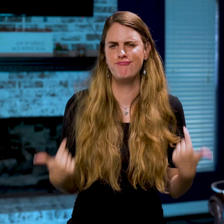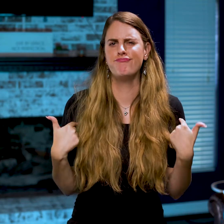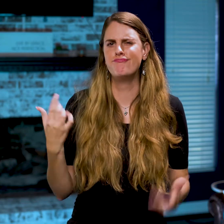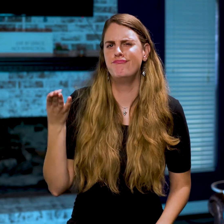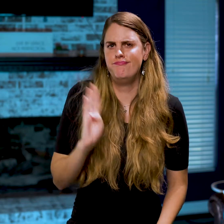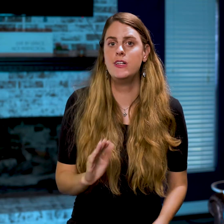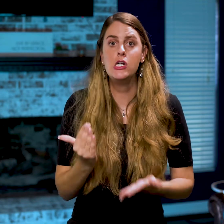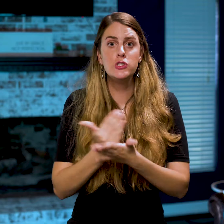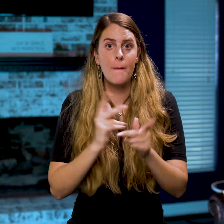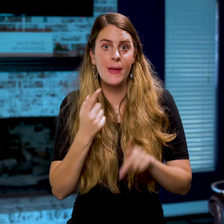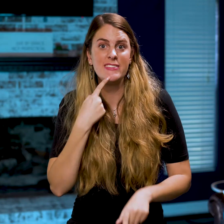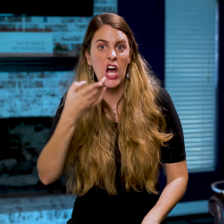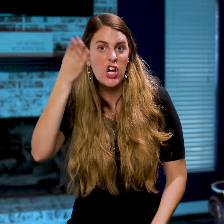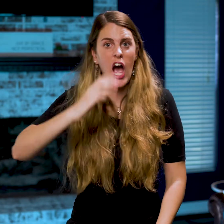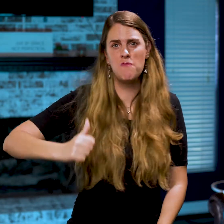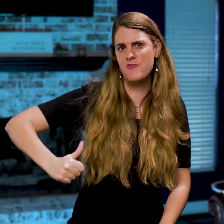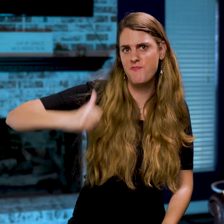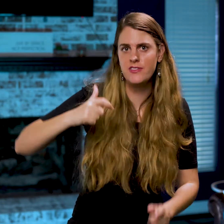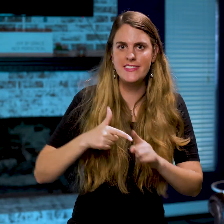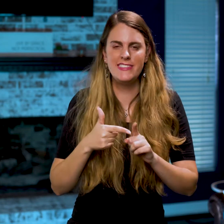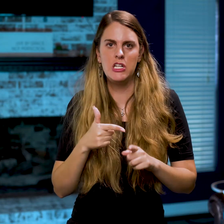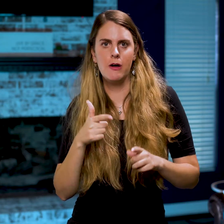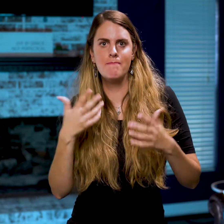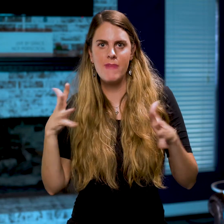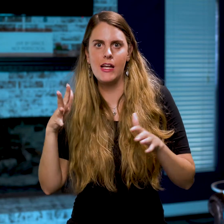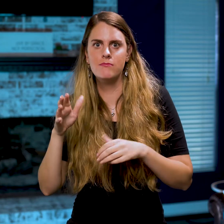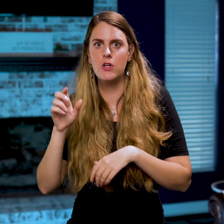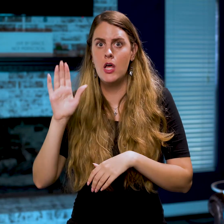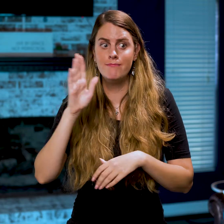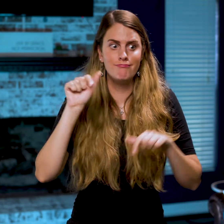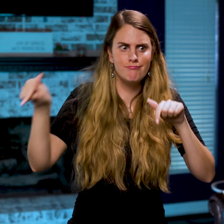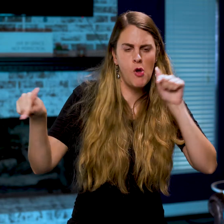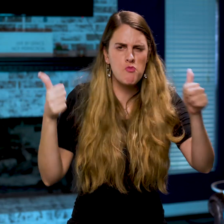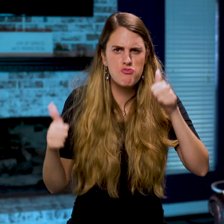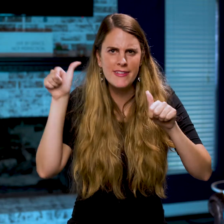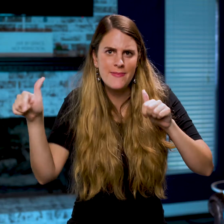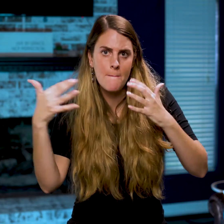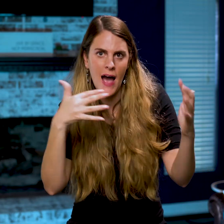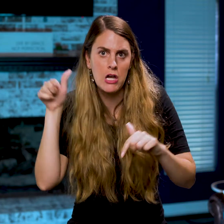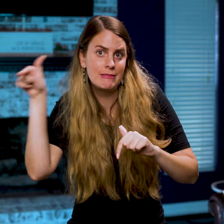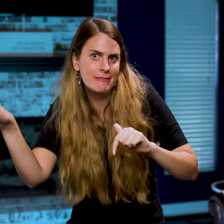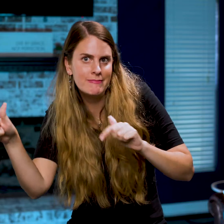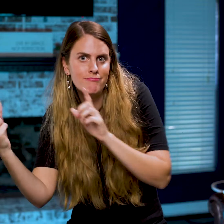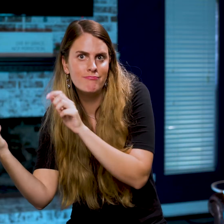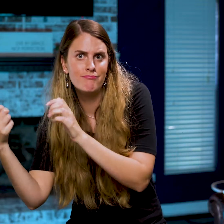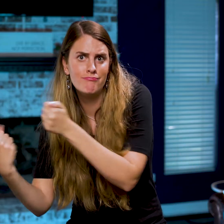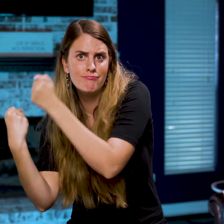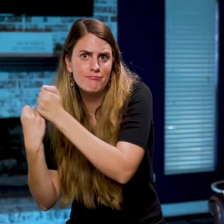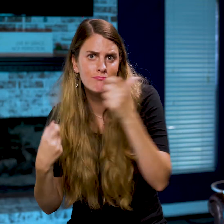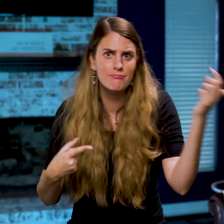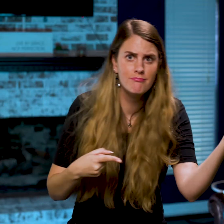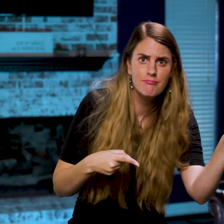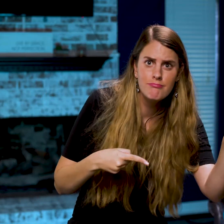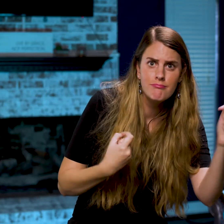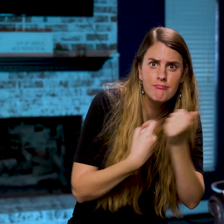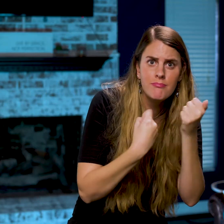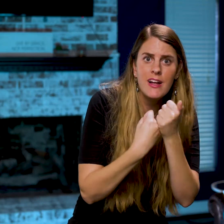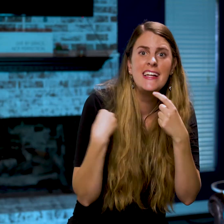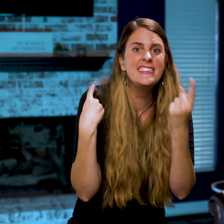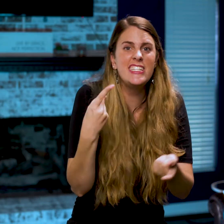Some people say God refuses to take sides in the battle,